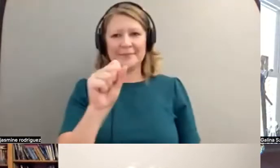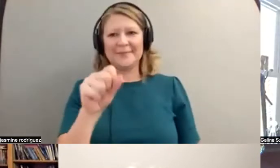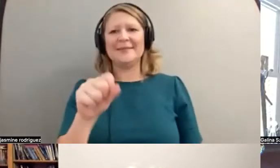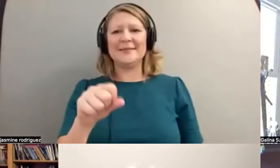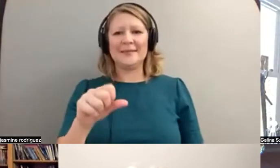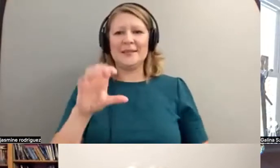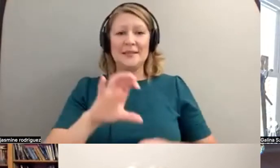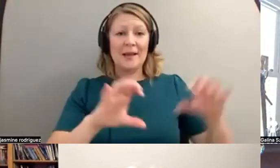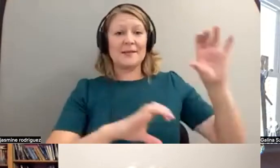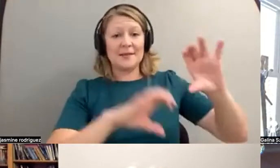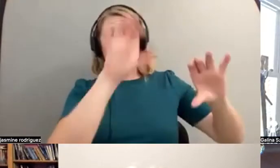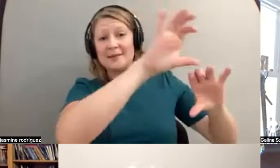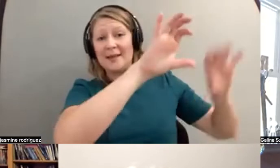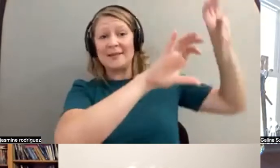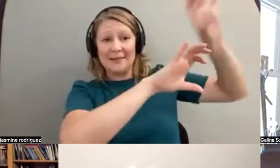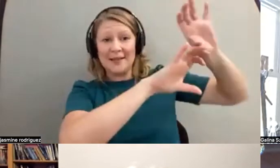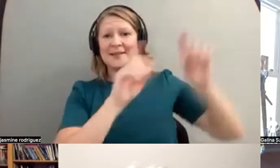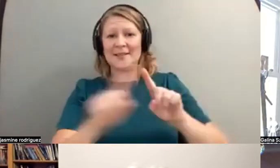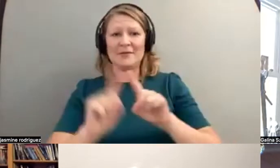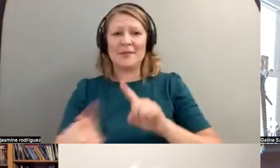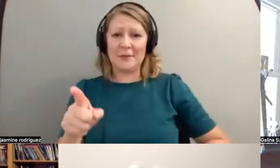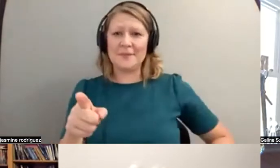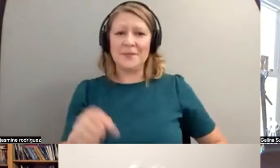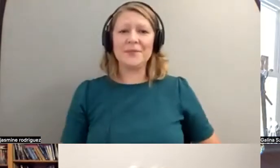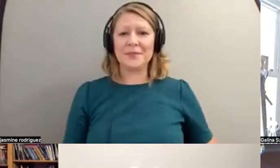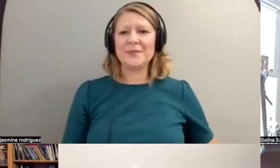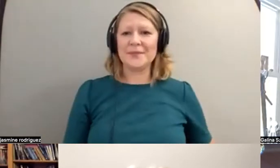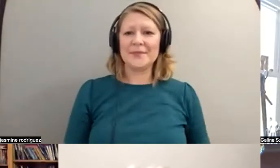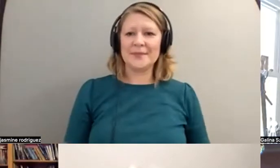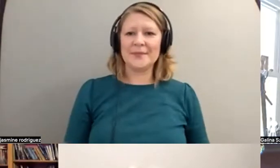of different, of different clay. Wow!